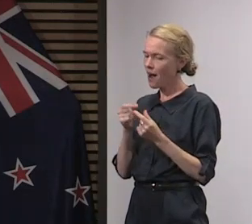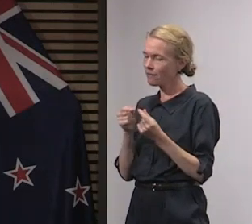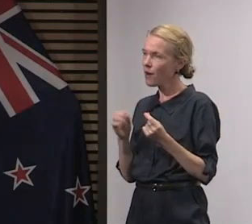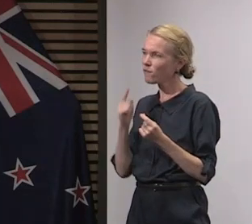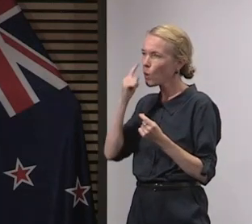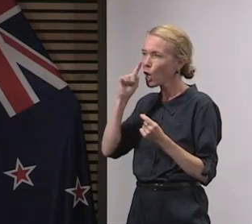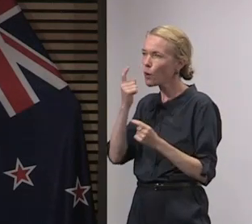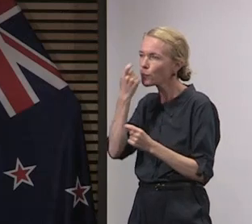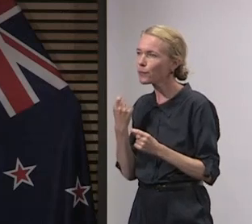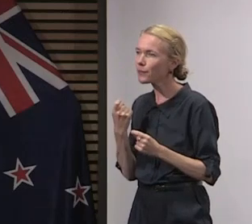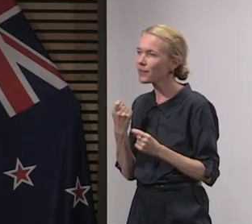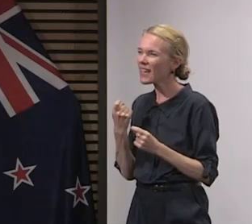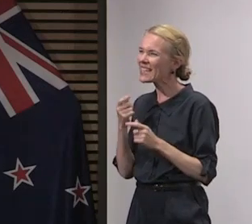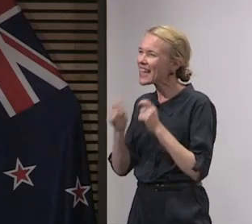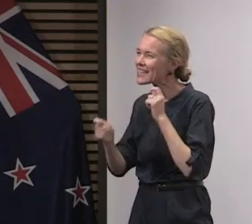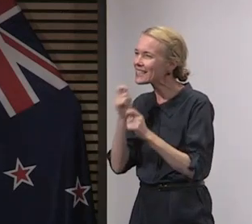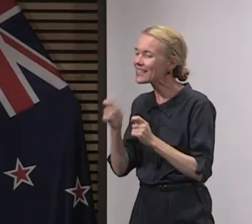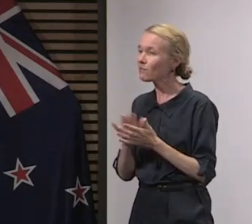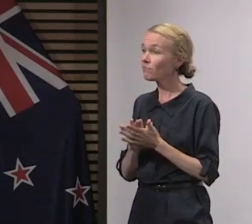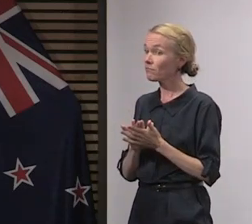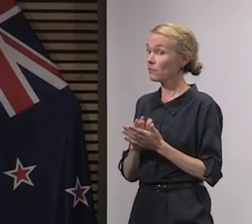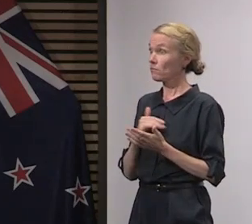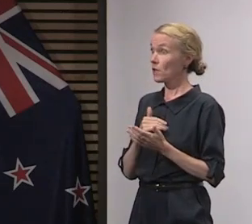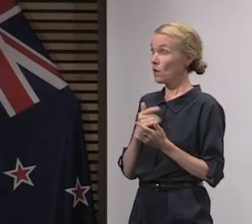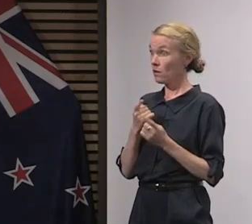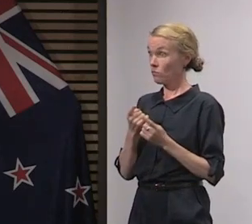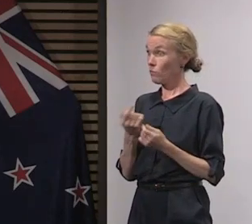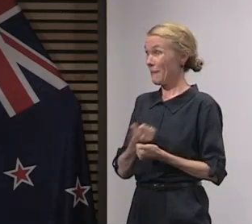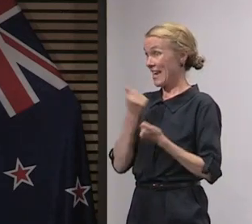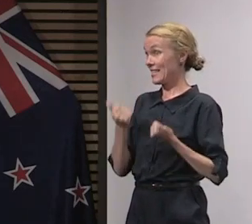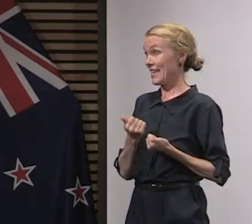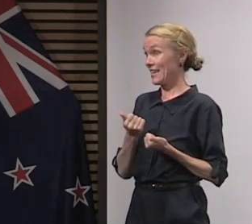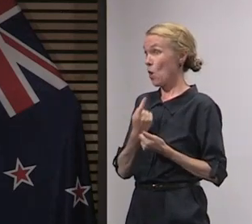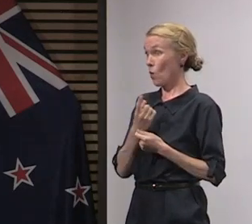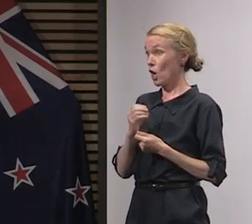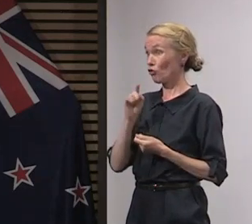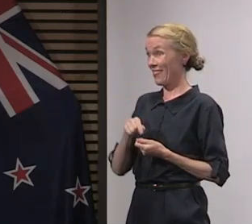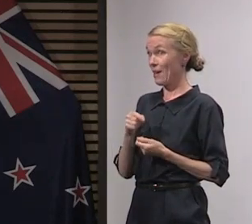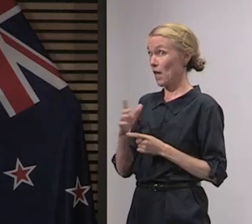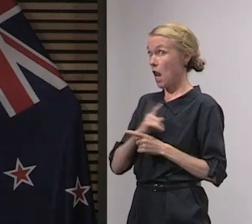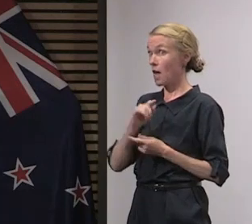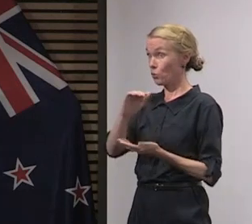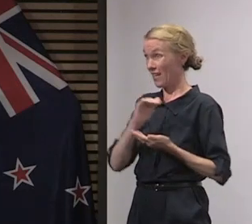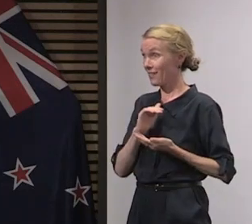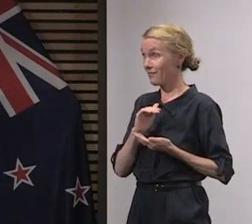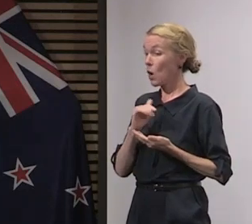hospital-level care. What is the supply of nasal like at the moment? My